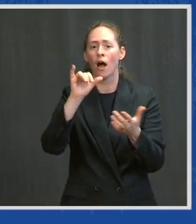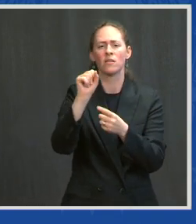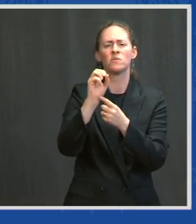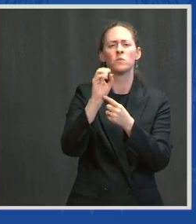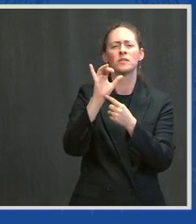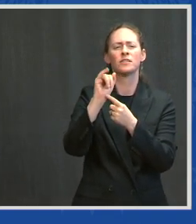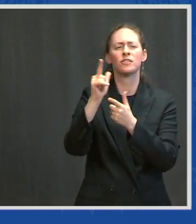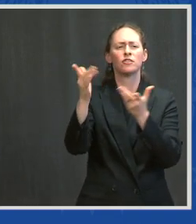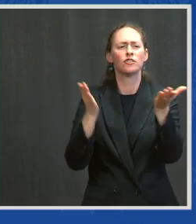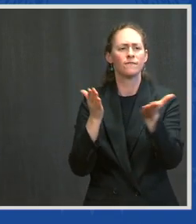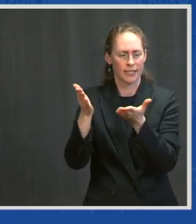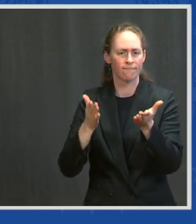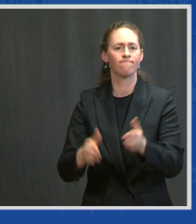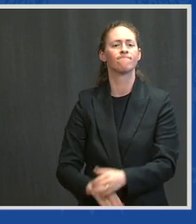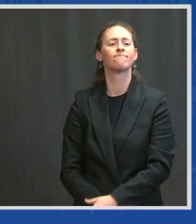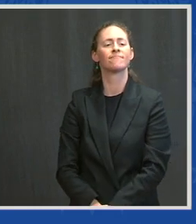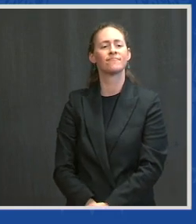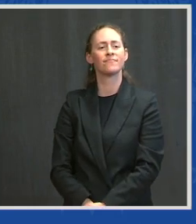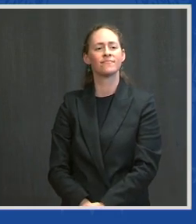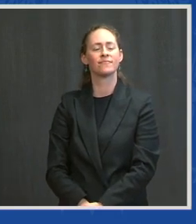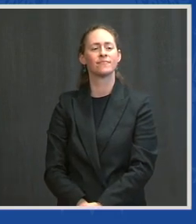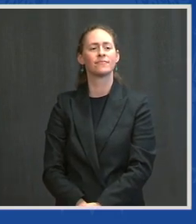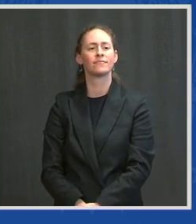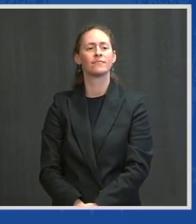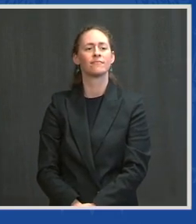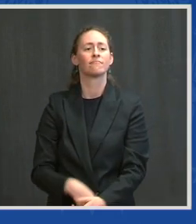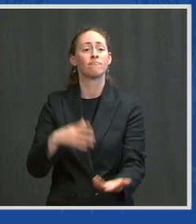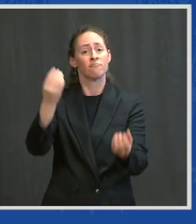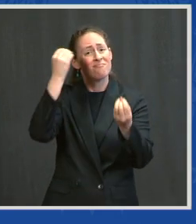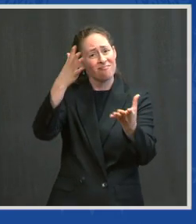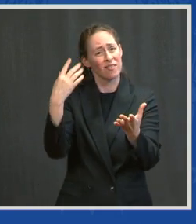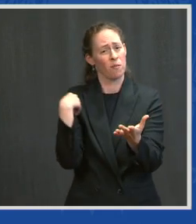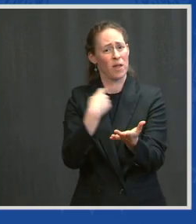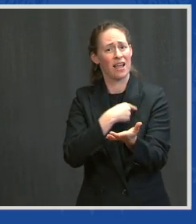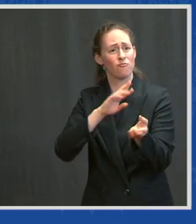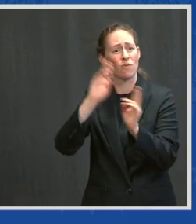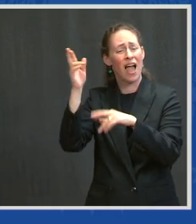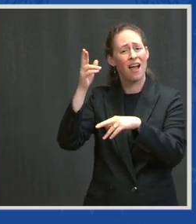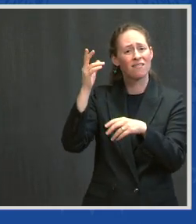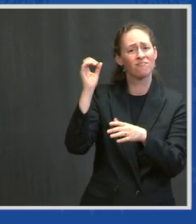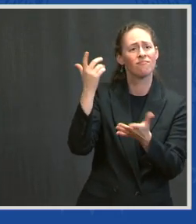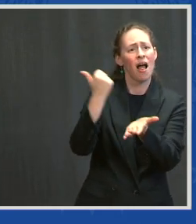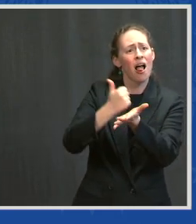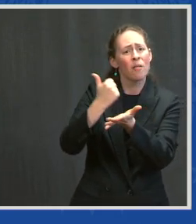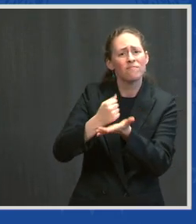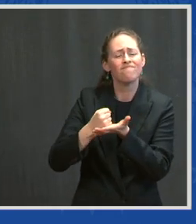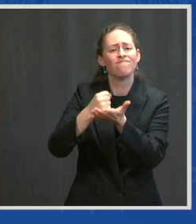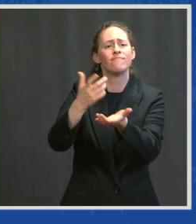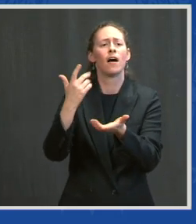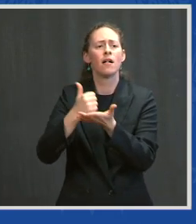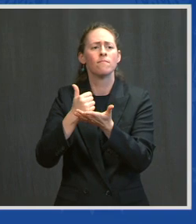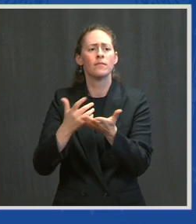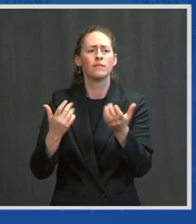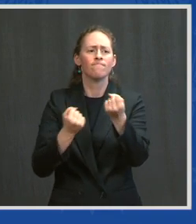The rest is on its way. And we're now providing more guidance on how they can use the $350 billion